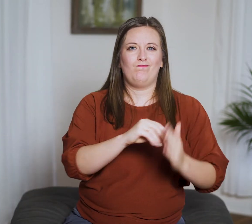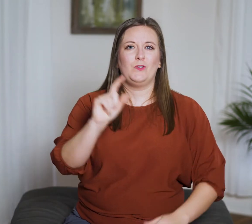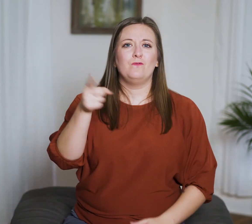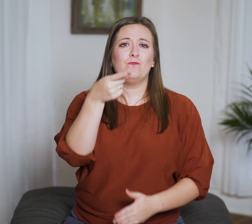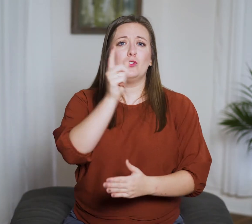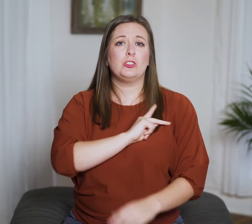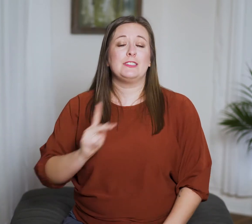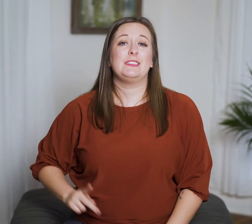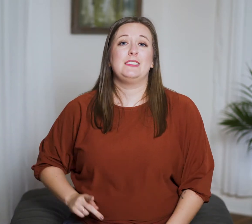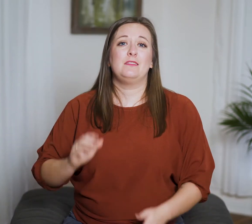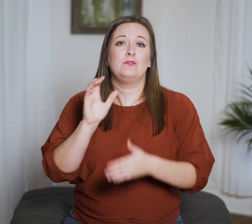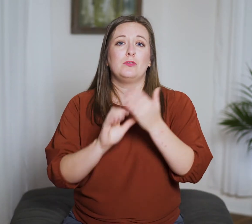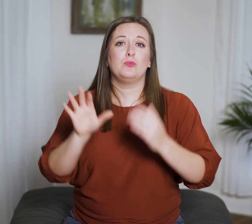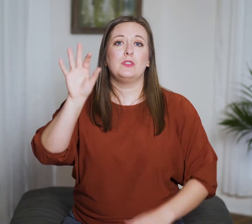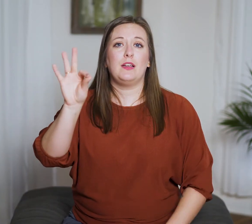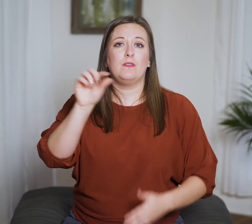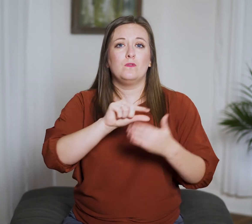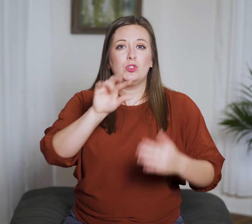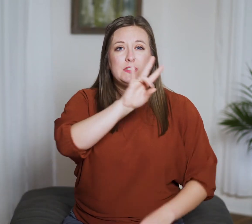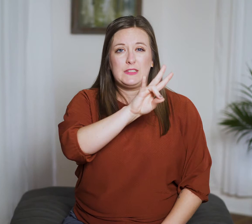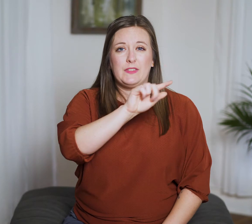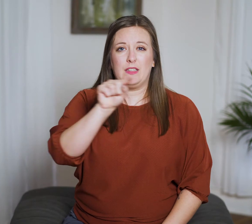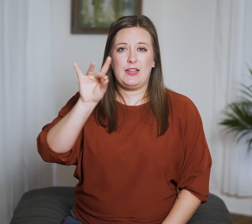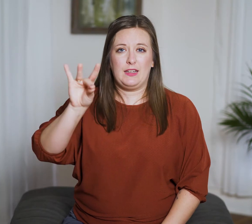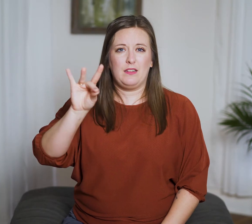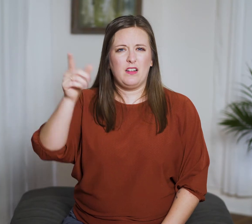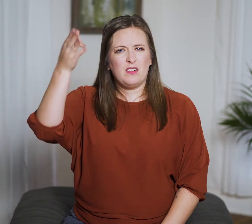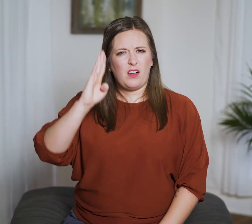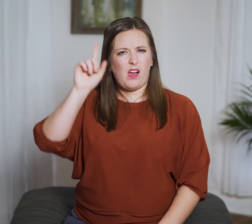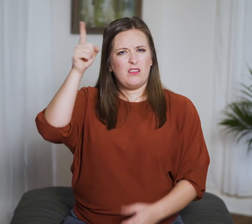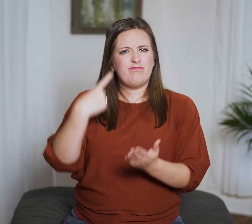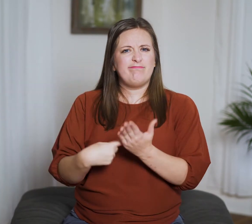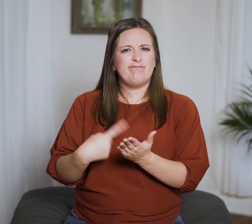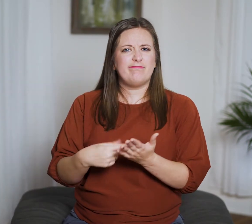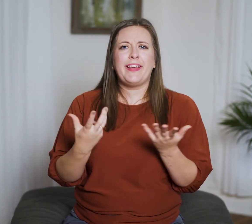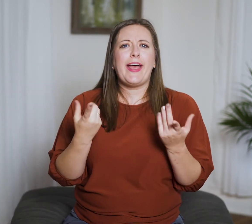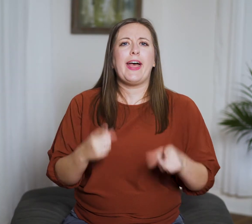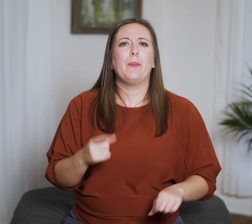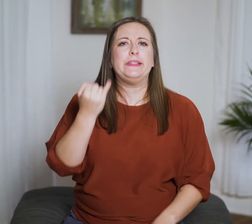In 1 Kings 9:7-8, where God is discussing what will happen